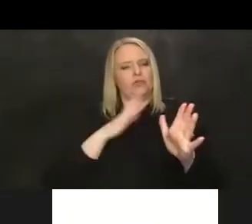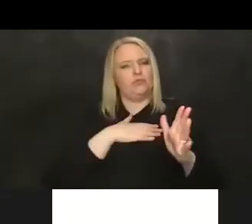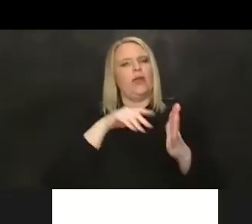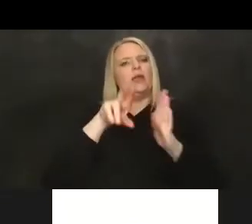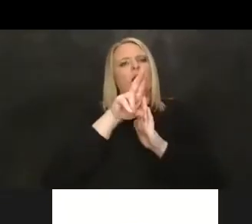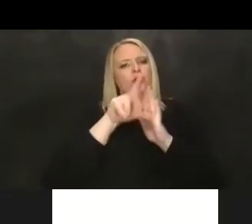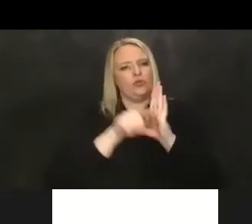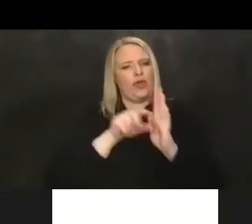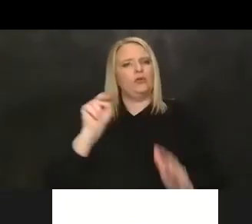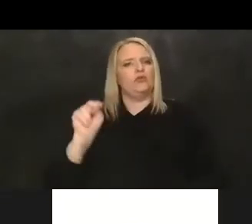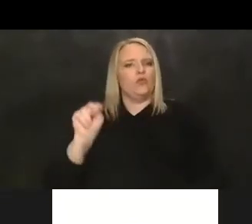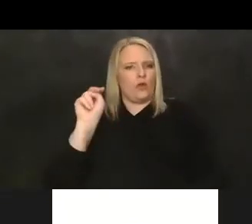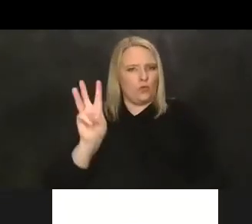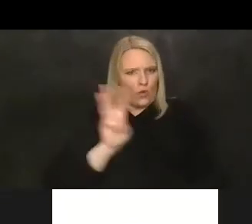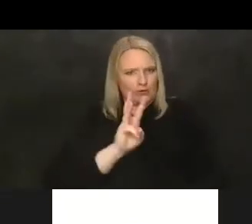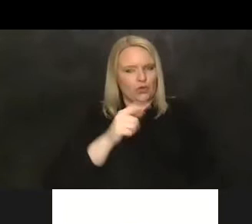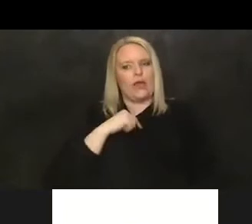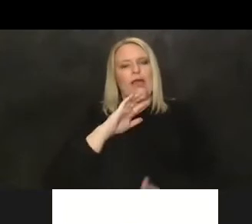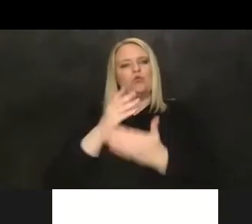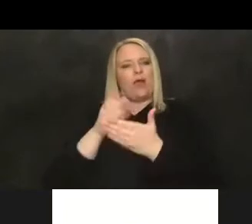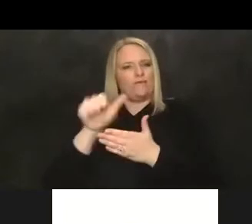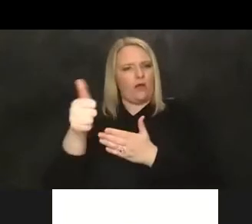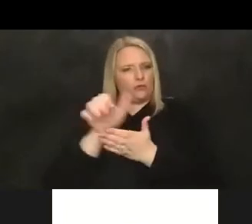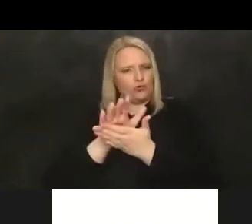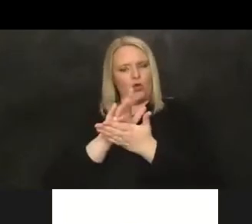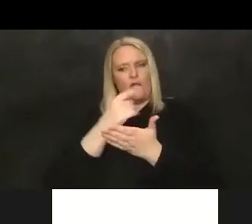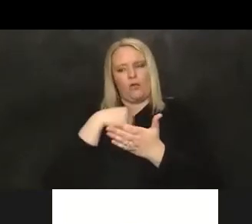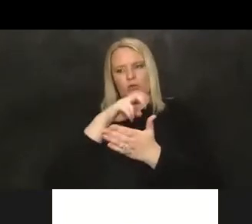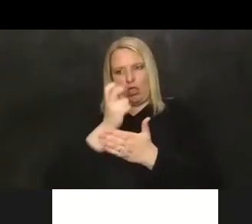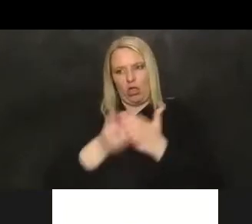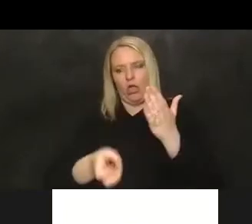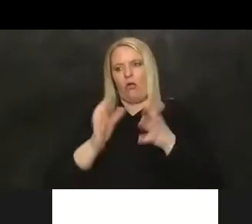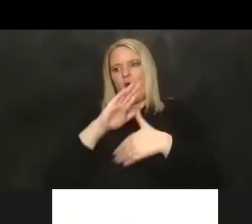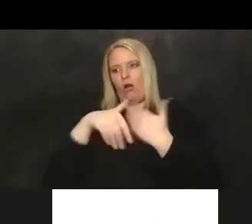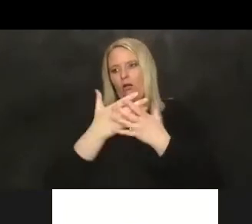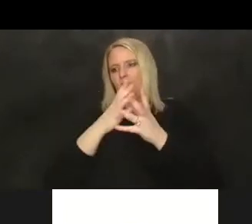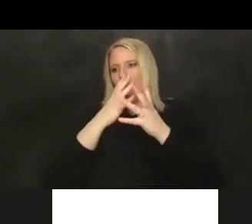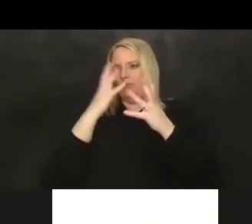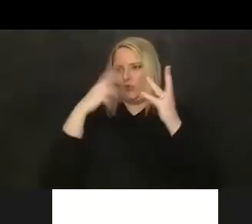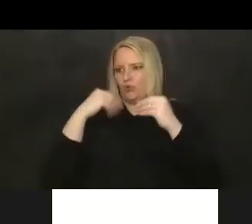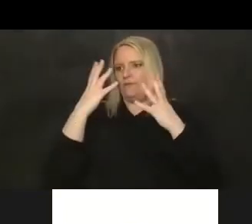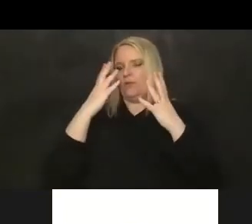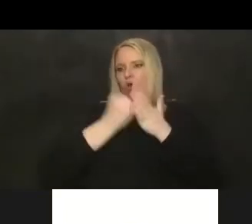School of the Art Institute I was immersed with all of this beautiful artwork, so I began to find